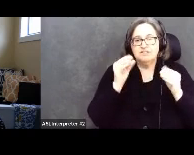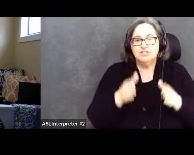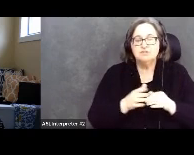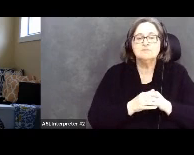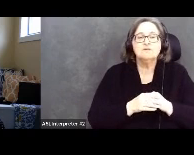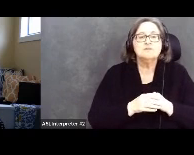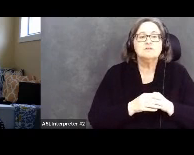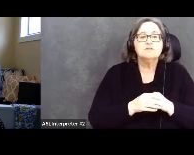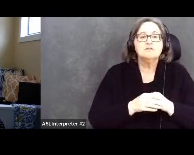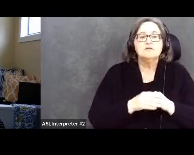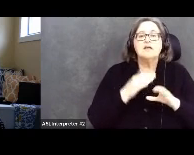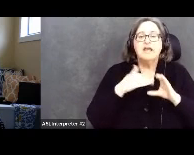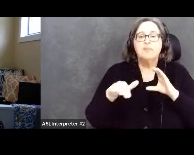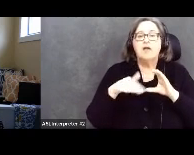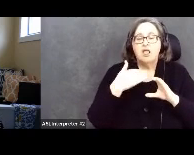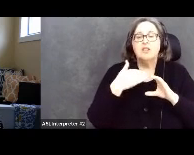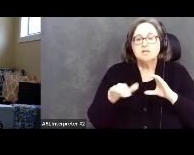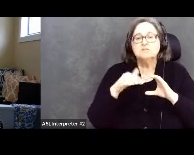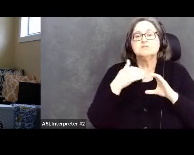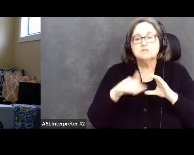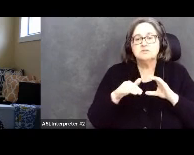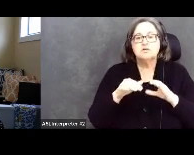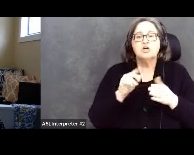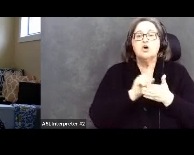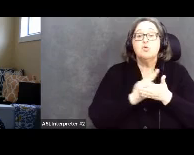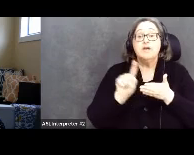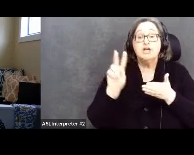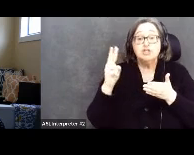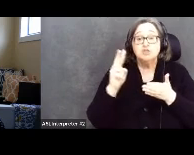E mails will continue at week two, three, and four, that will support that learning